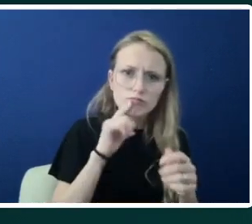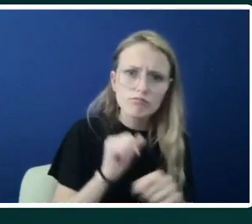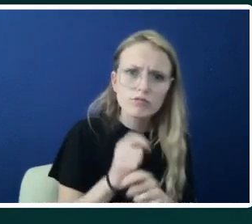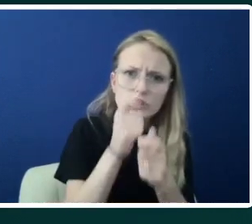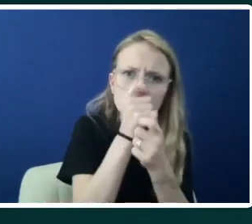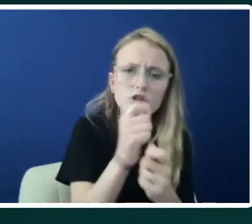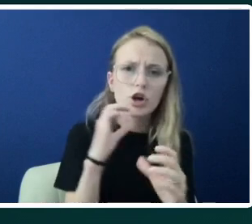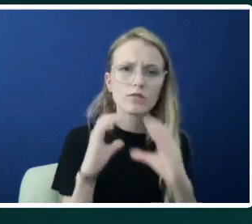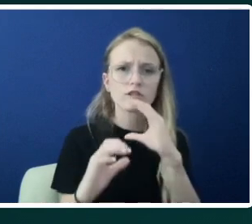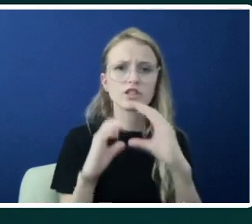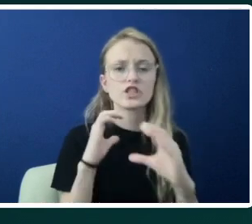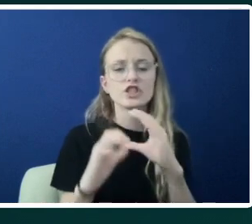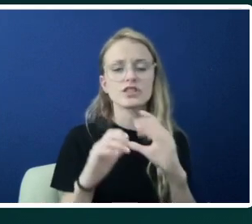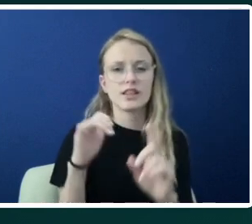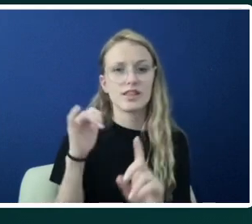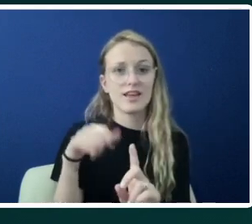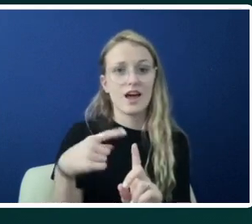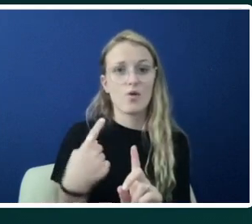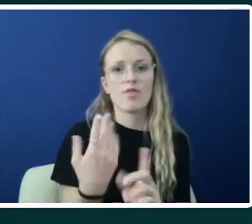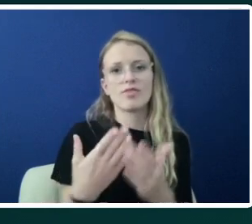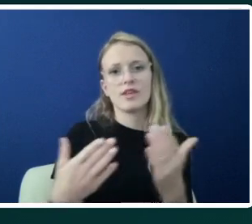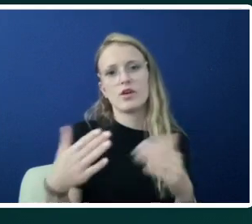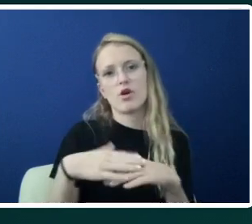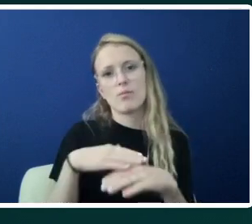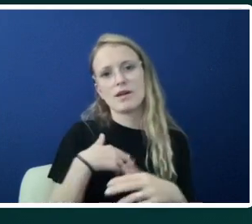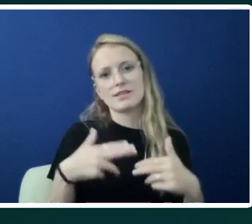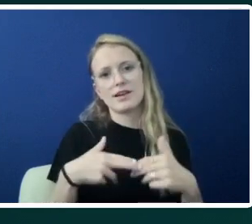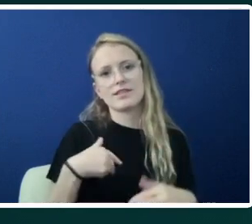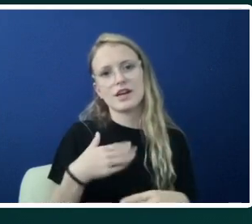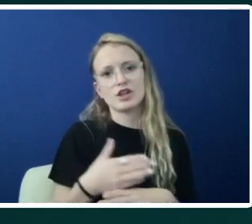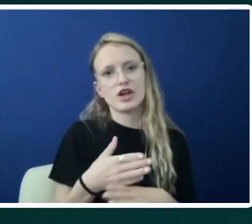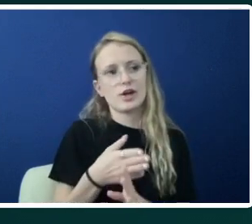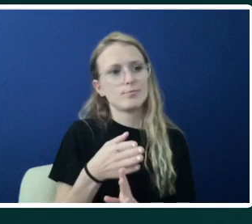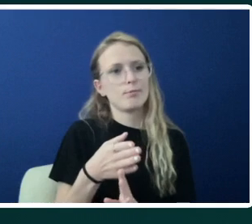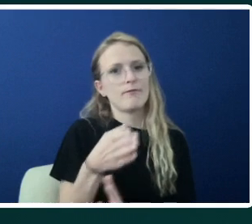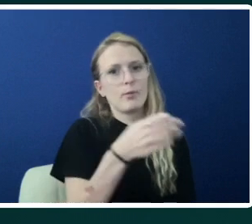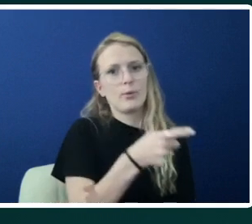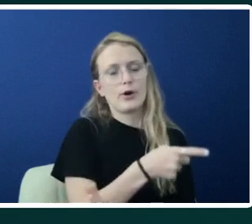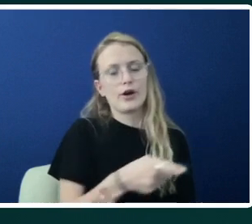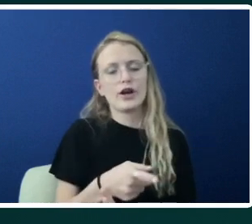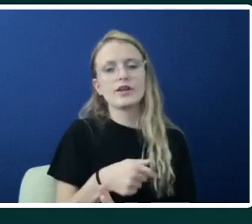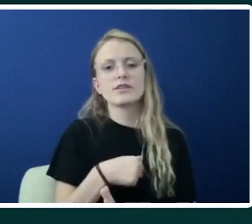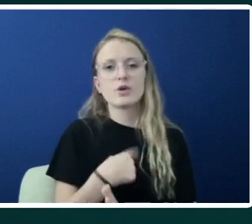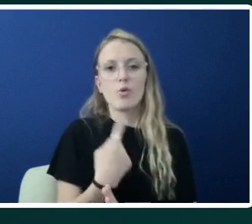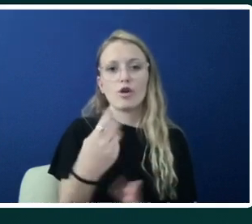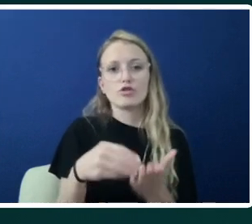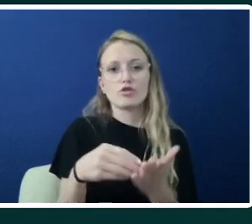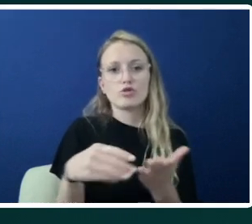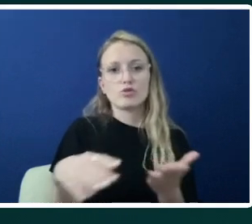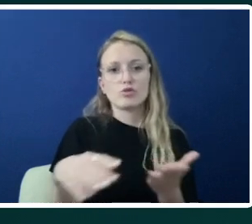the -- on my slides that I had shared was there -- one of my students had shared an art piece that he